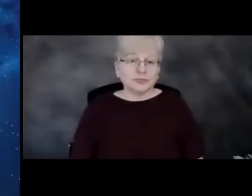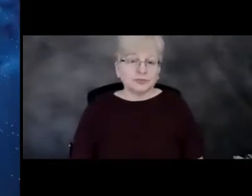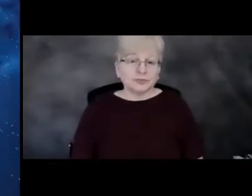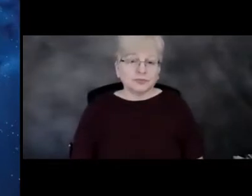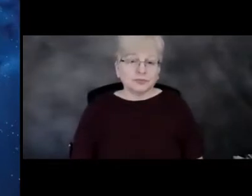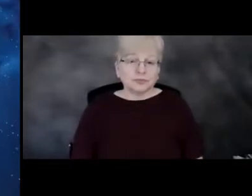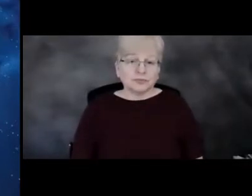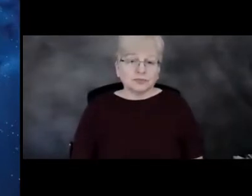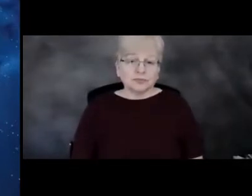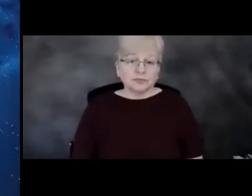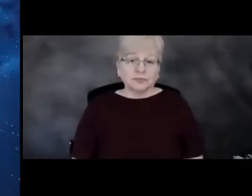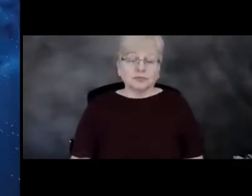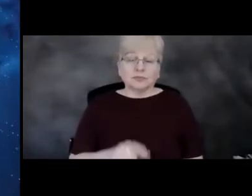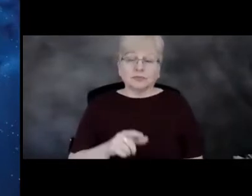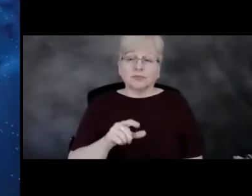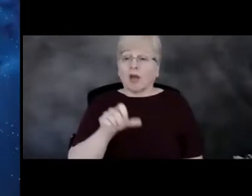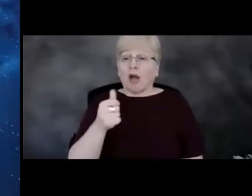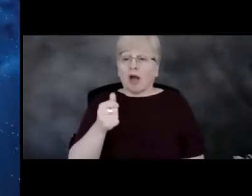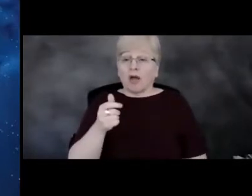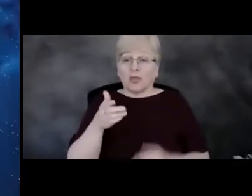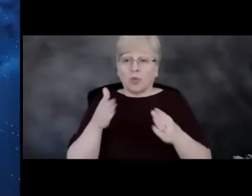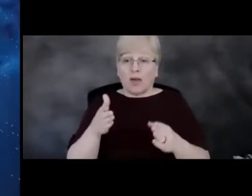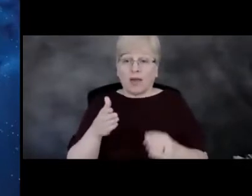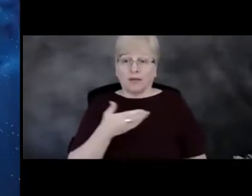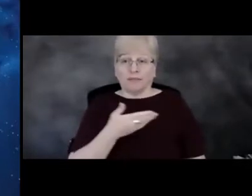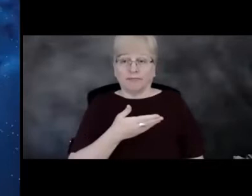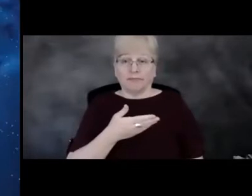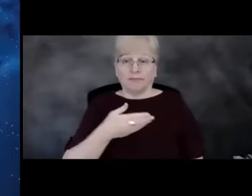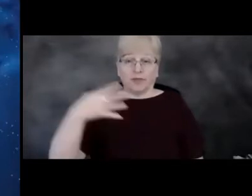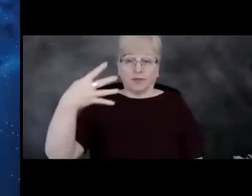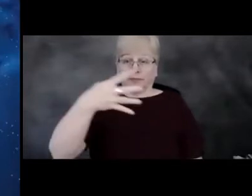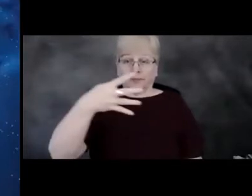want to do that 16:56:36 , and on these particular templates,